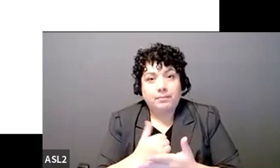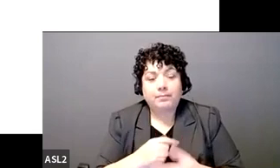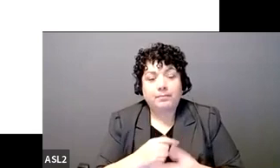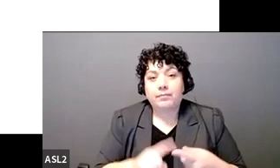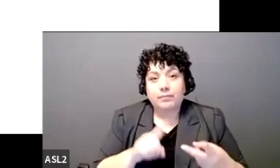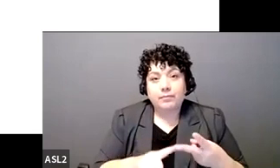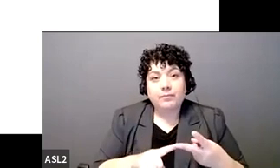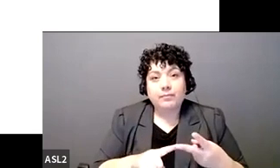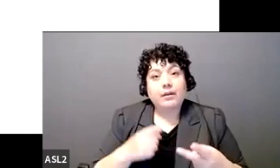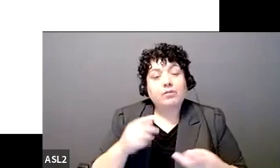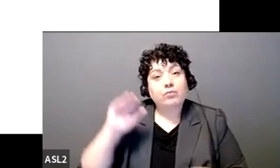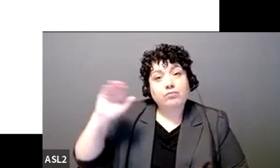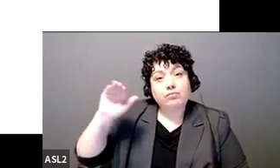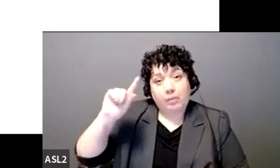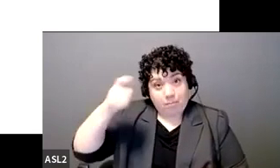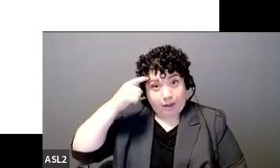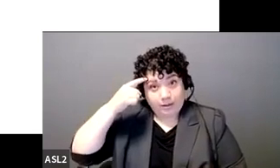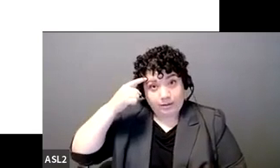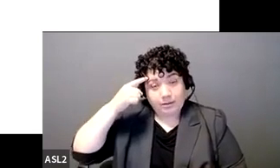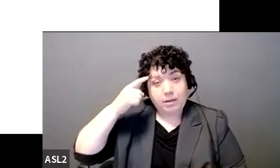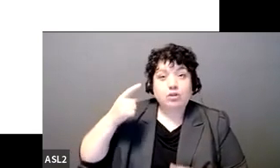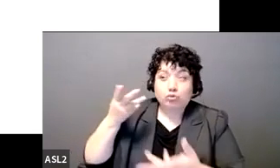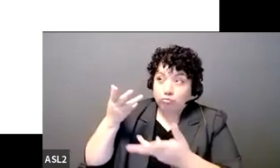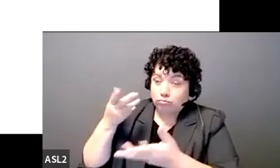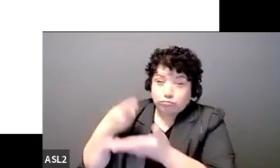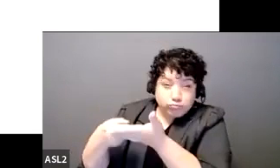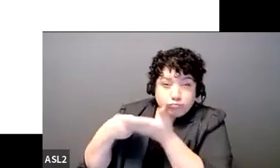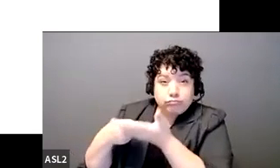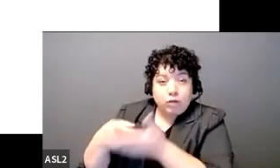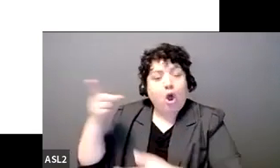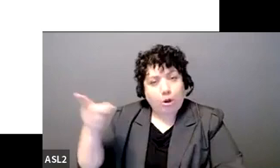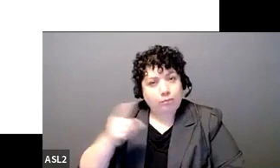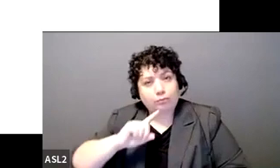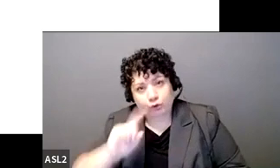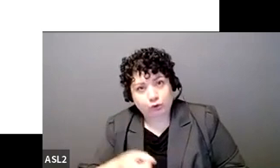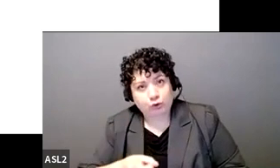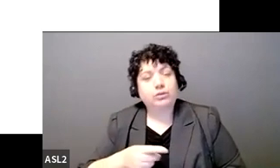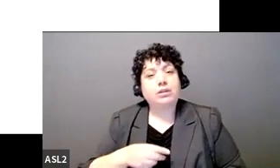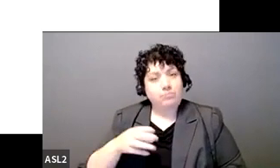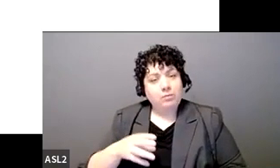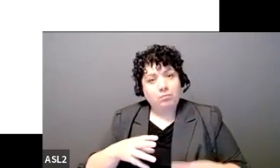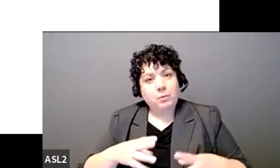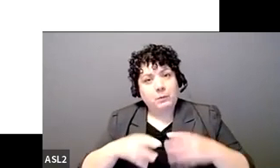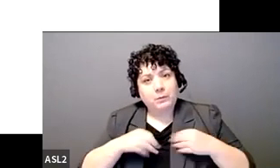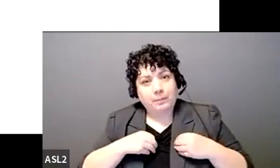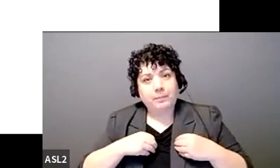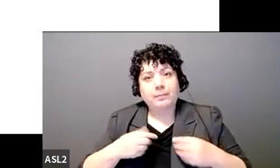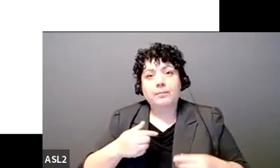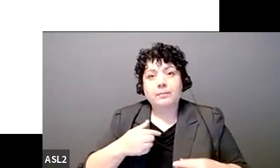talked with the boss and they were more than happy to help and we got him a mat and what it is